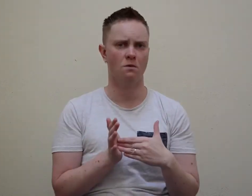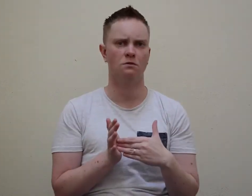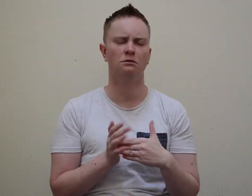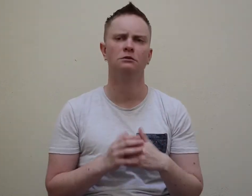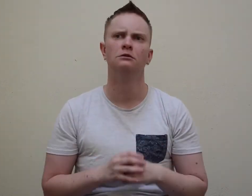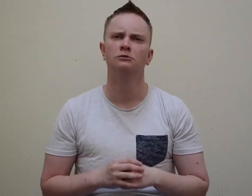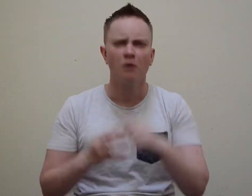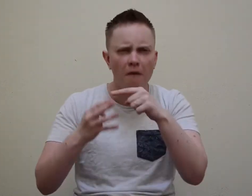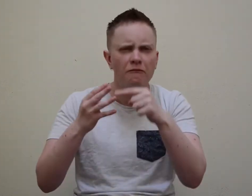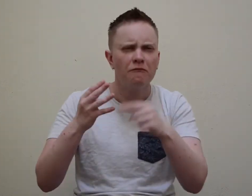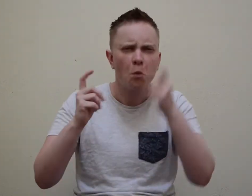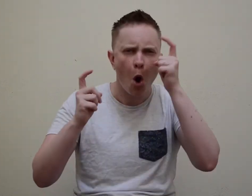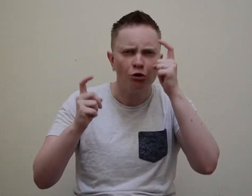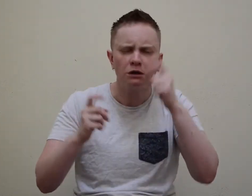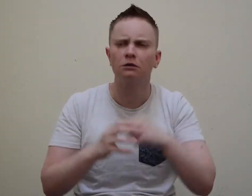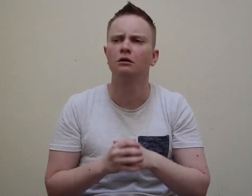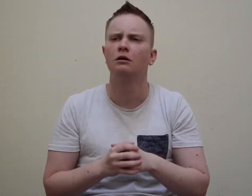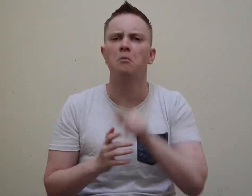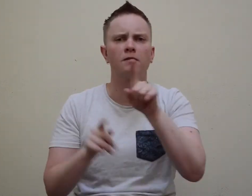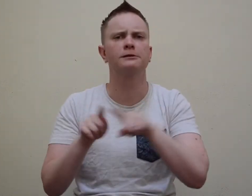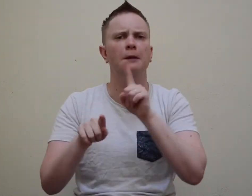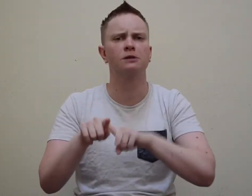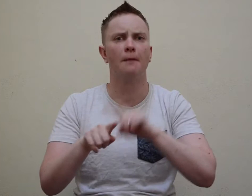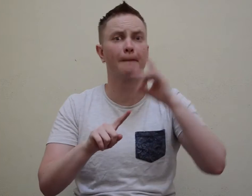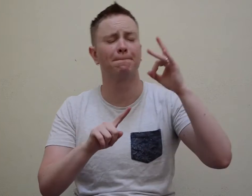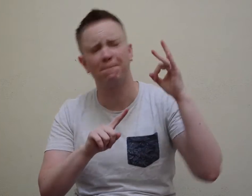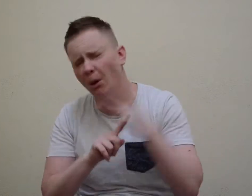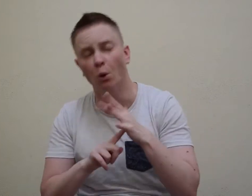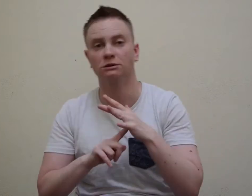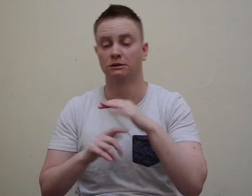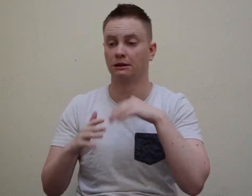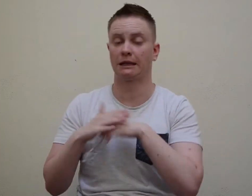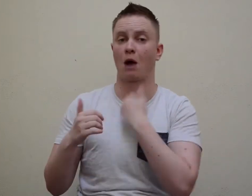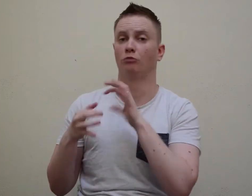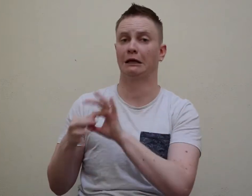that I am now, so she had some concerns. But it was really important